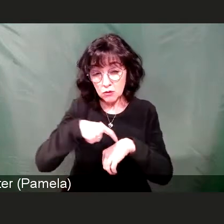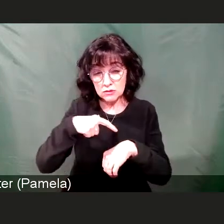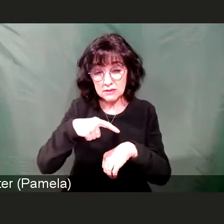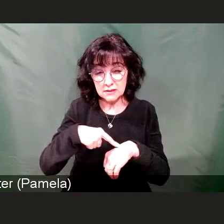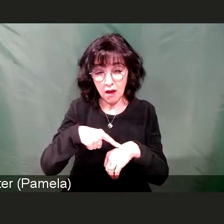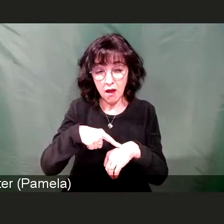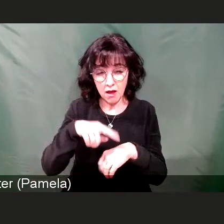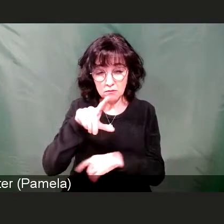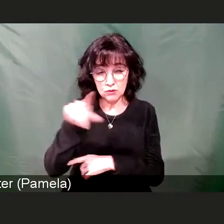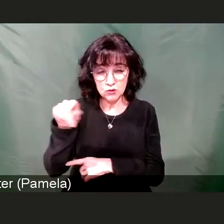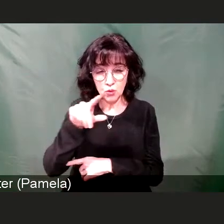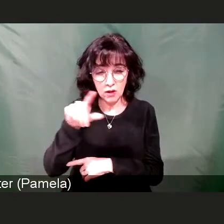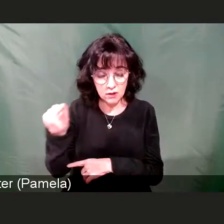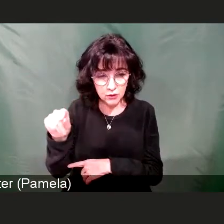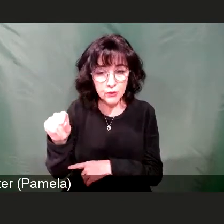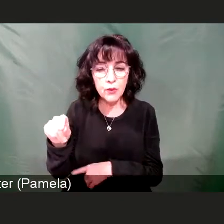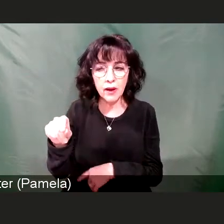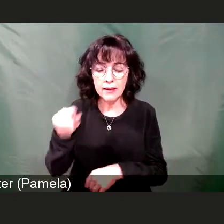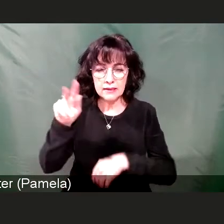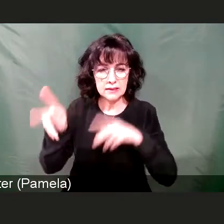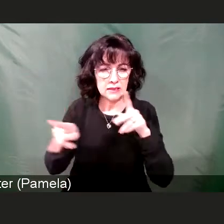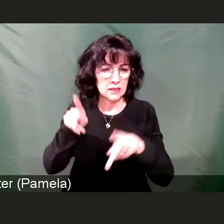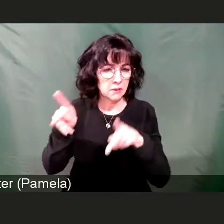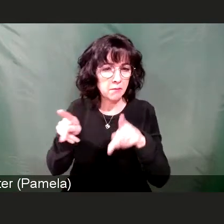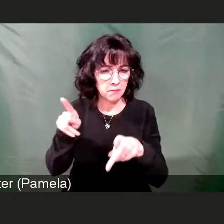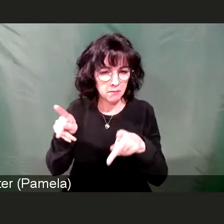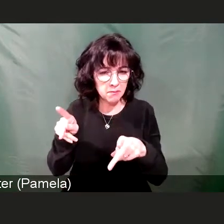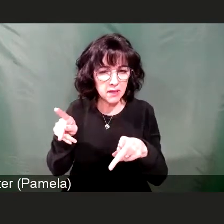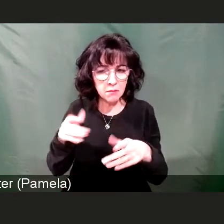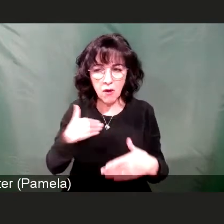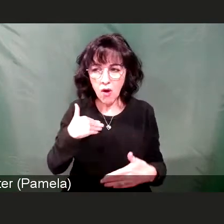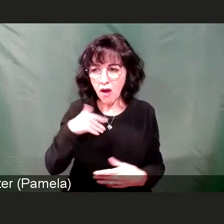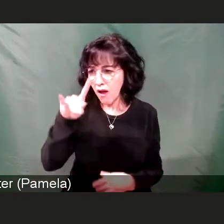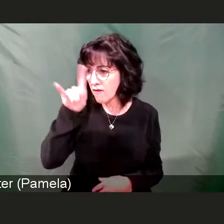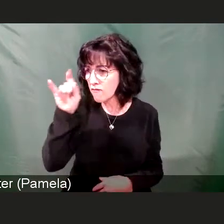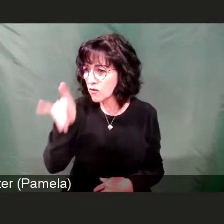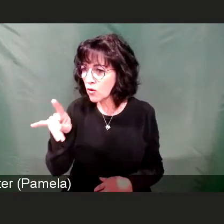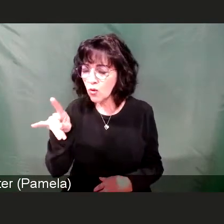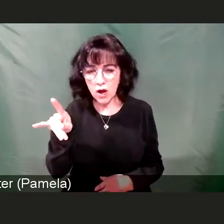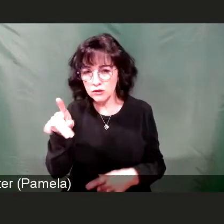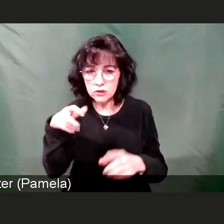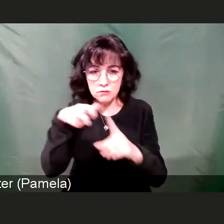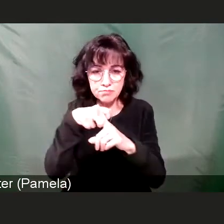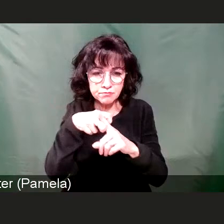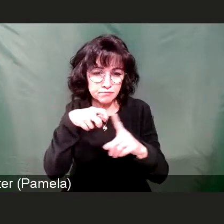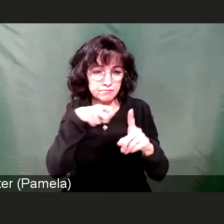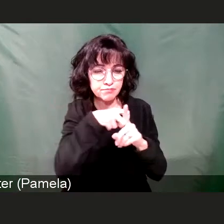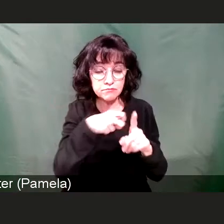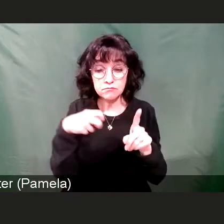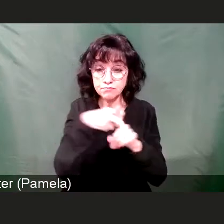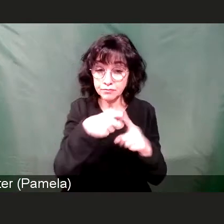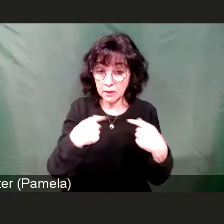that came Dr. Tam's way, that came to really all of us, all of the team members at Beebe Healthcare is,